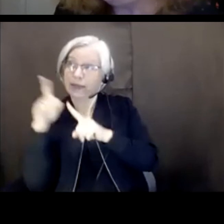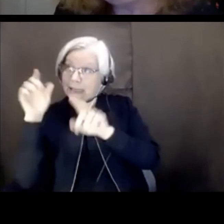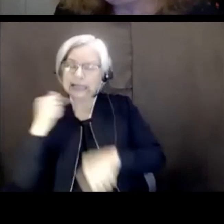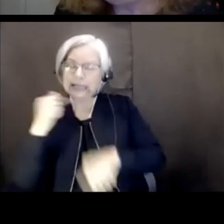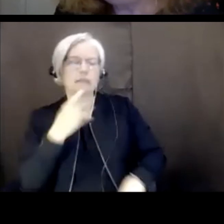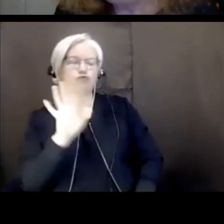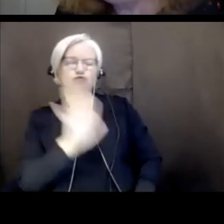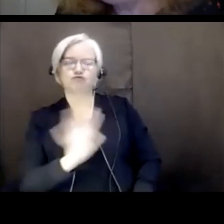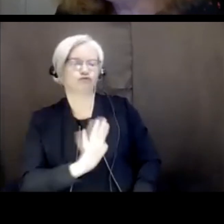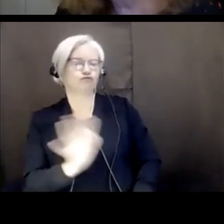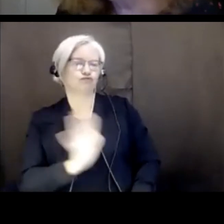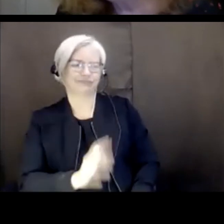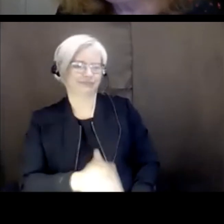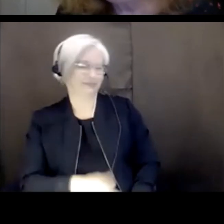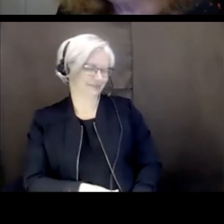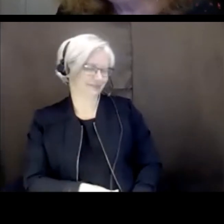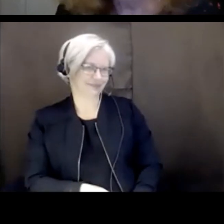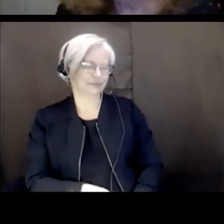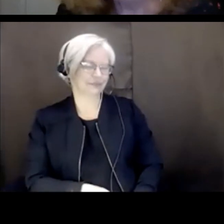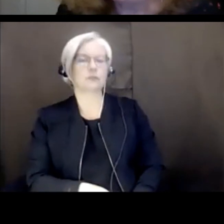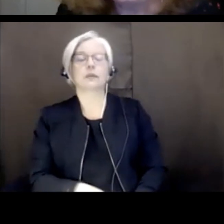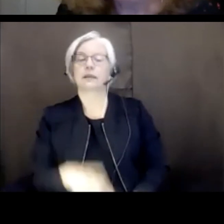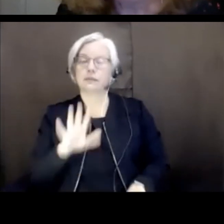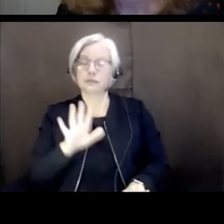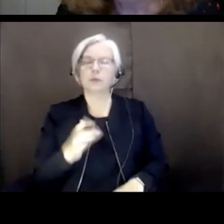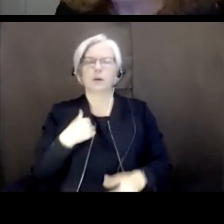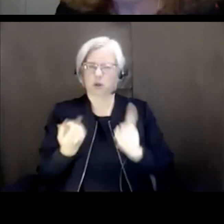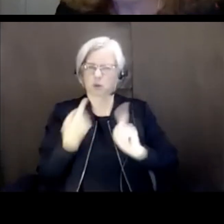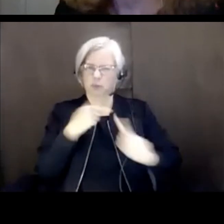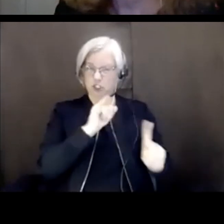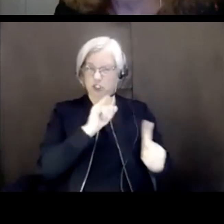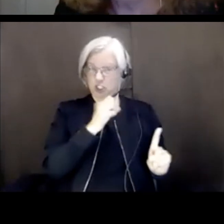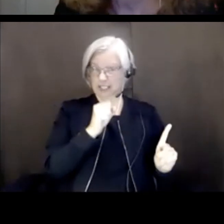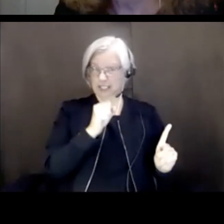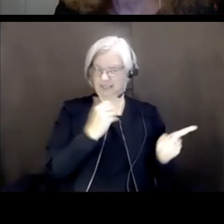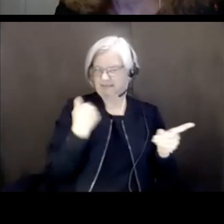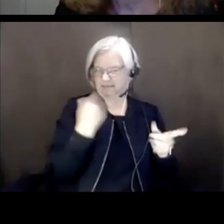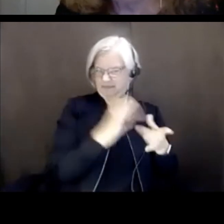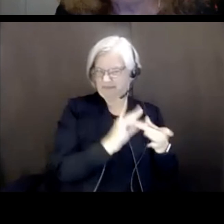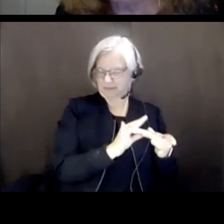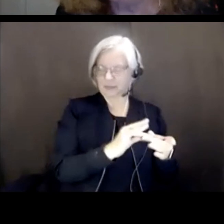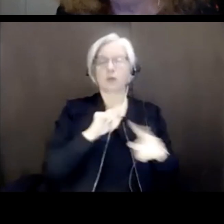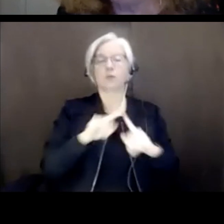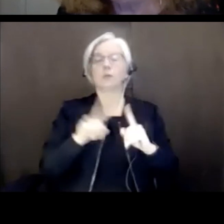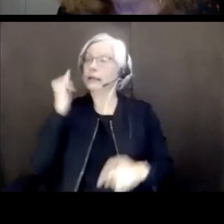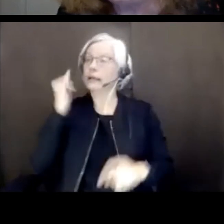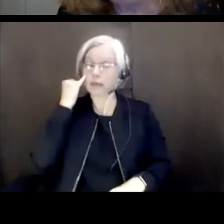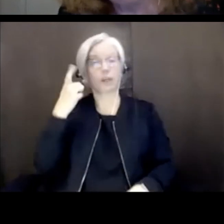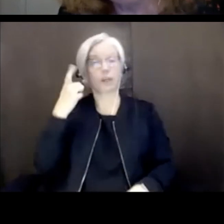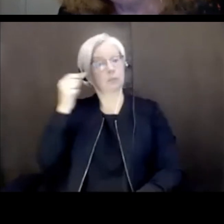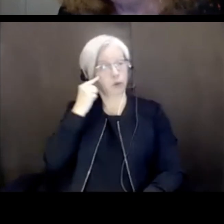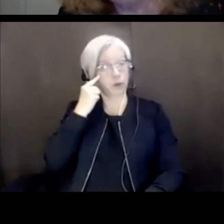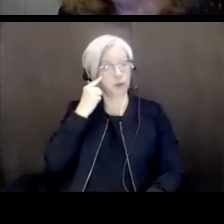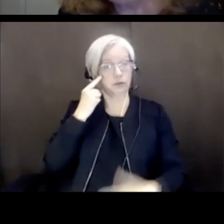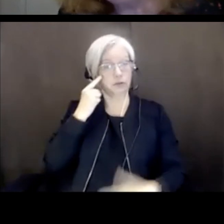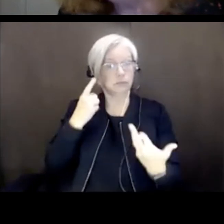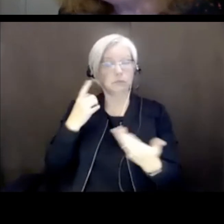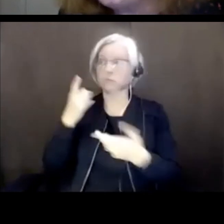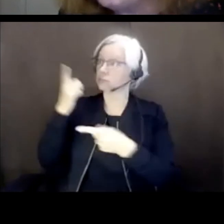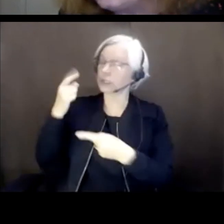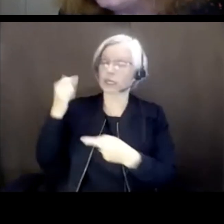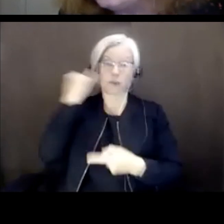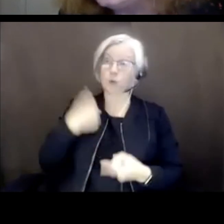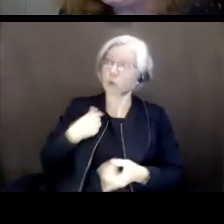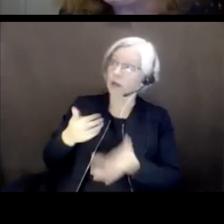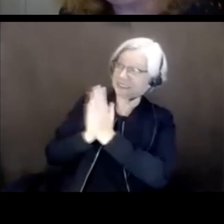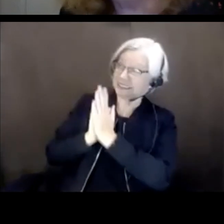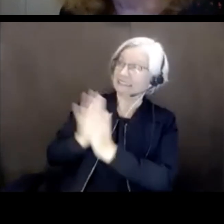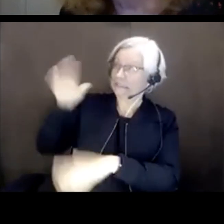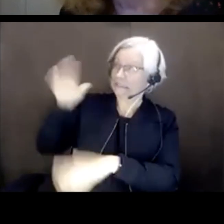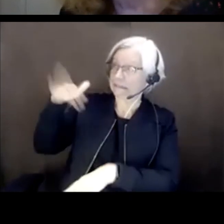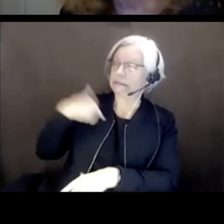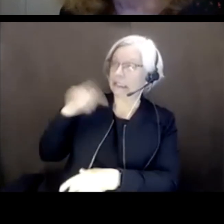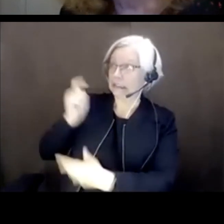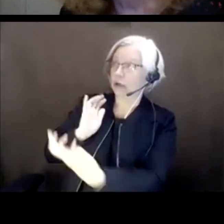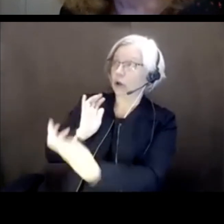EMPLOYERS SHOULD ACCEPT ACCOMMODATIONS REQUESTS IN GOOD FAITH. THEY SHOULDN'T NEED TO REQUIRE